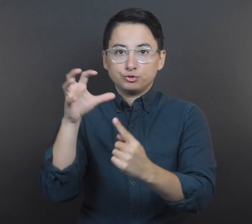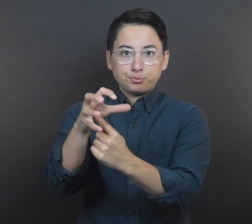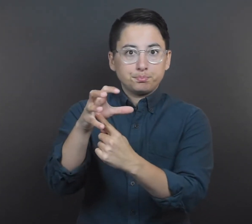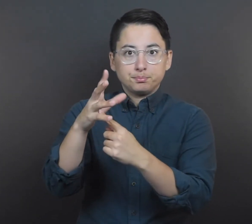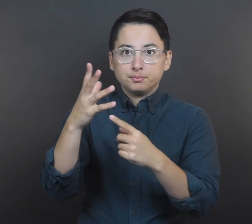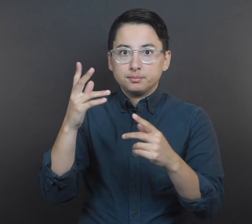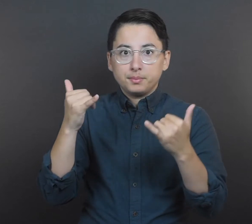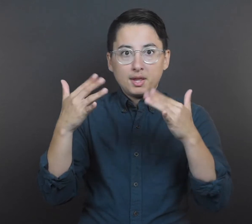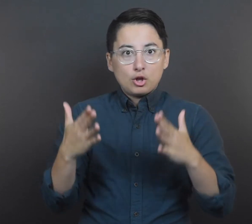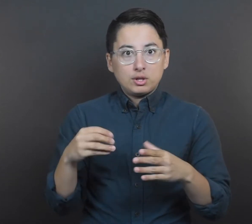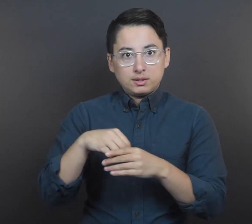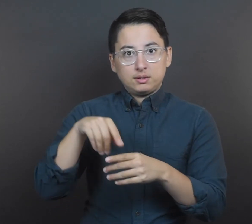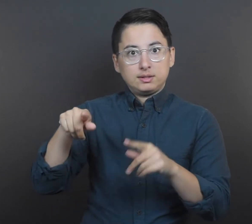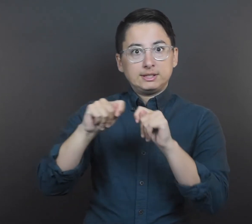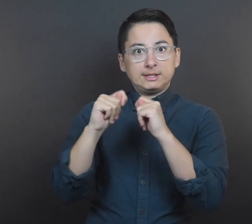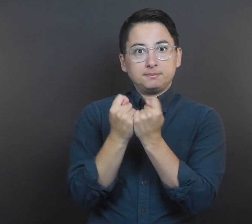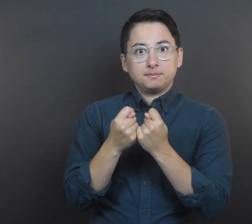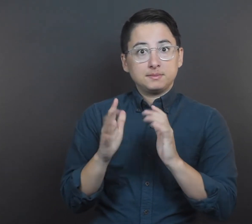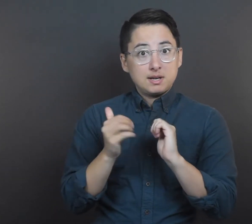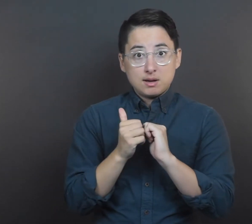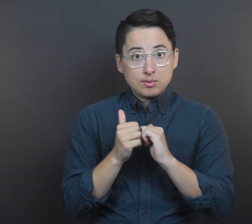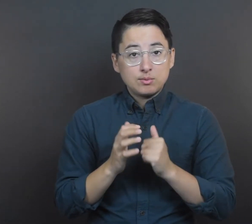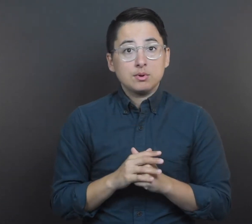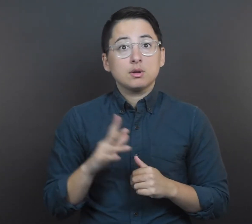However, there was still some chaos.